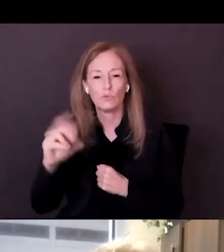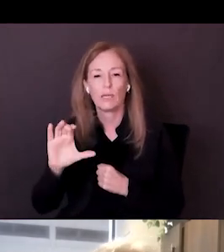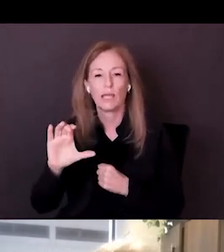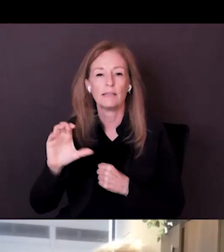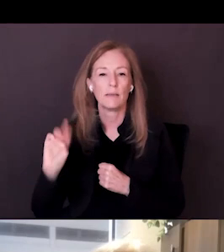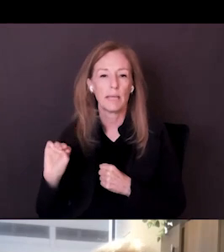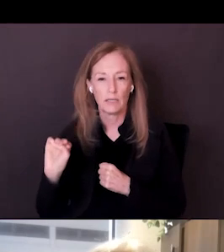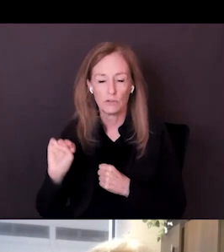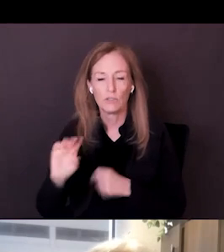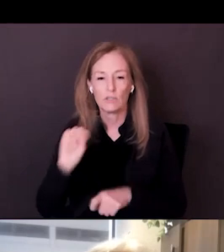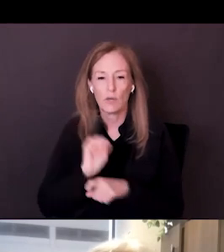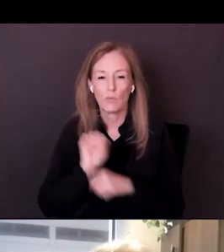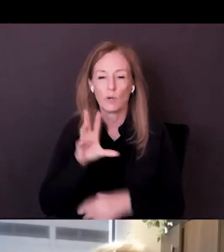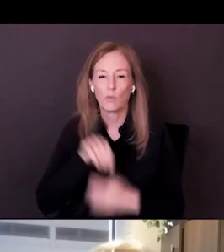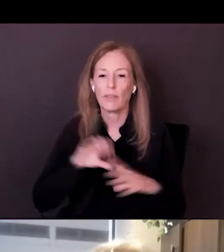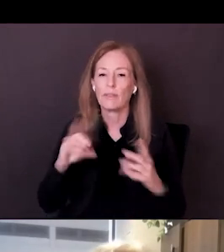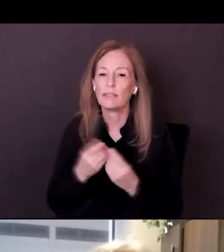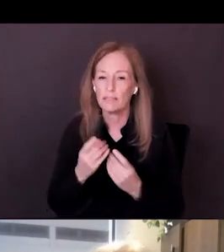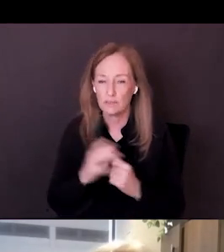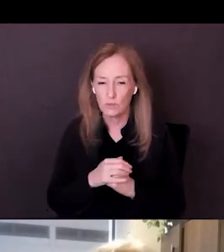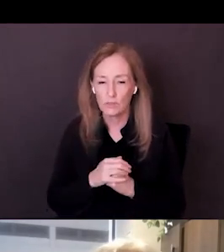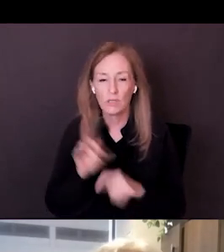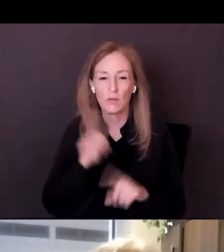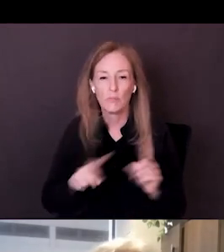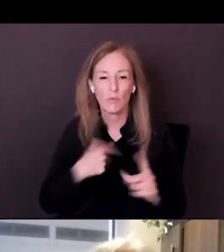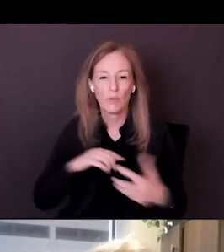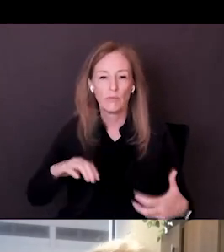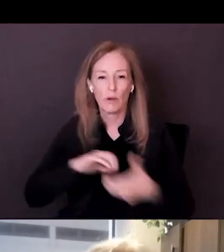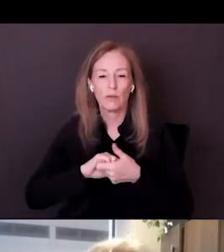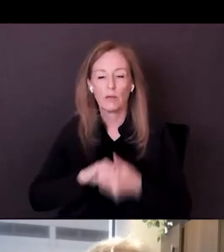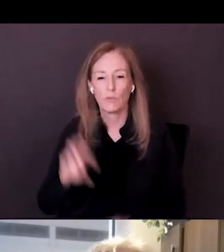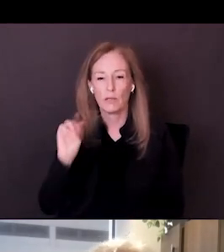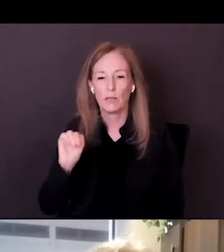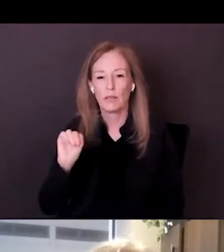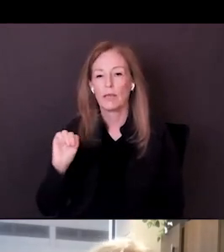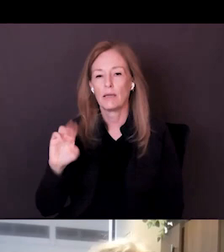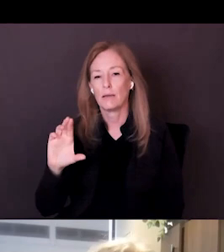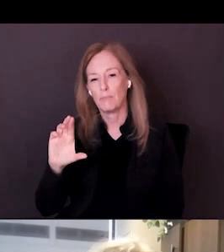WORK IN THE DISTRICTS AS WELL. WE HAVE PARTNERED WITH MCNABB TO WERE SERVICES